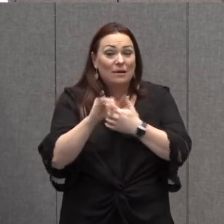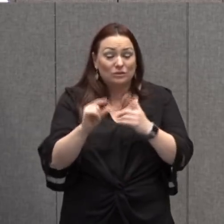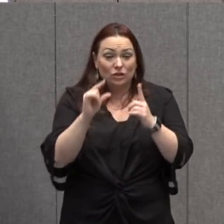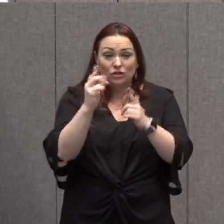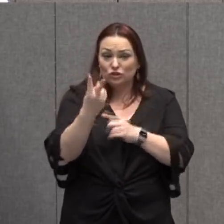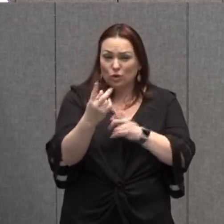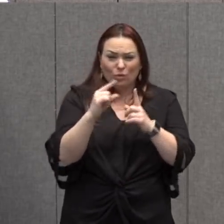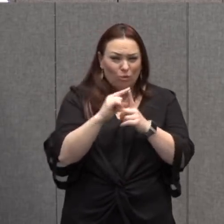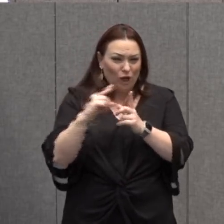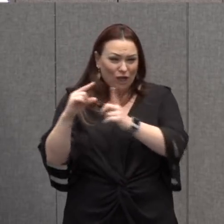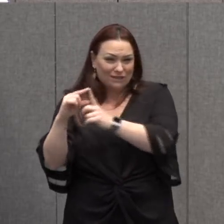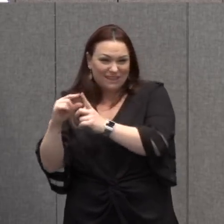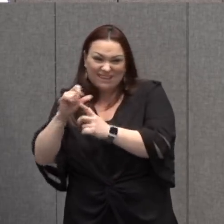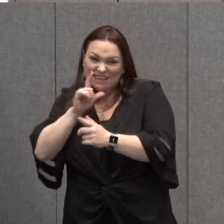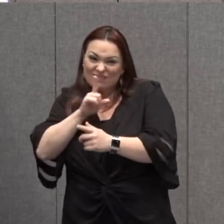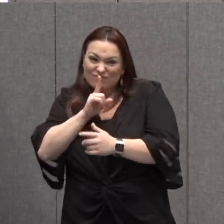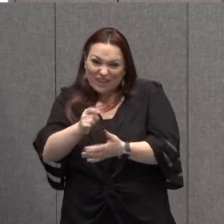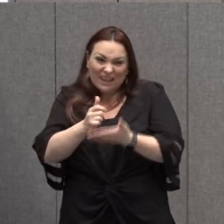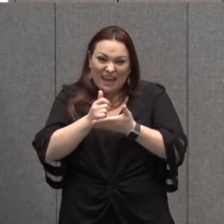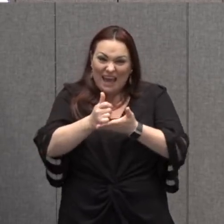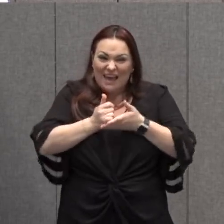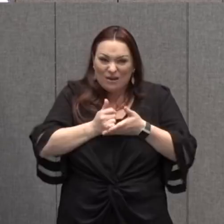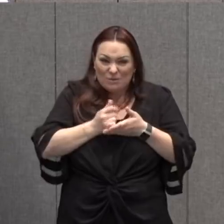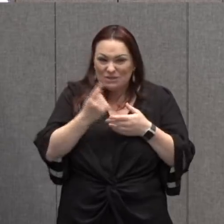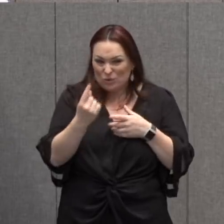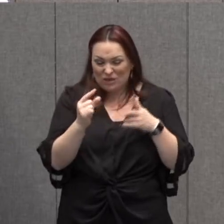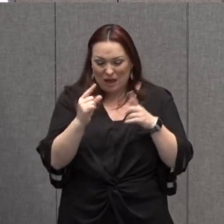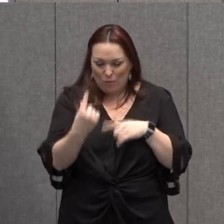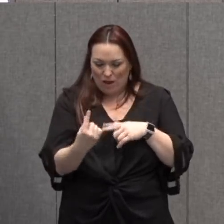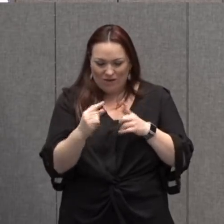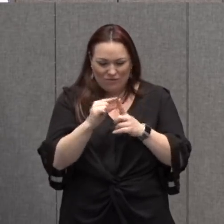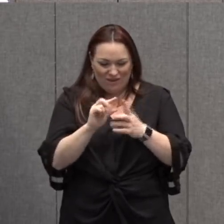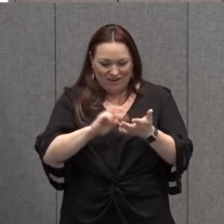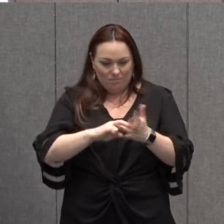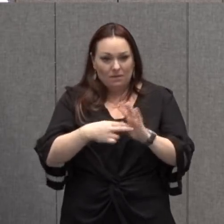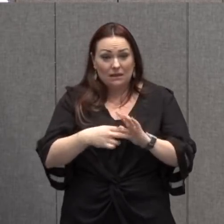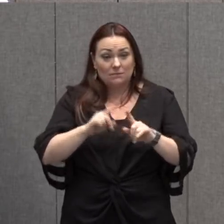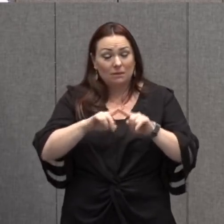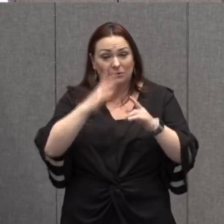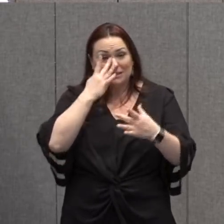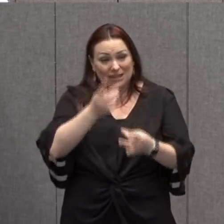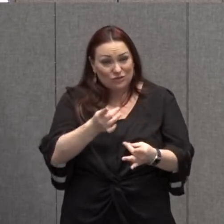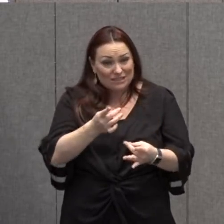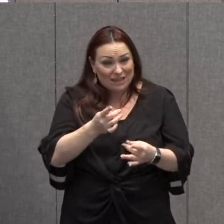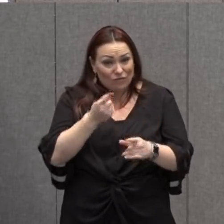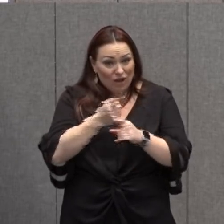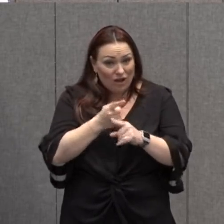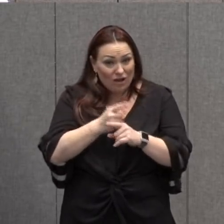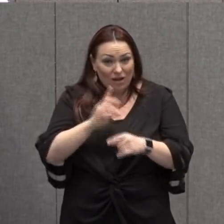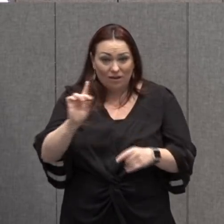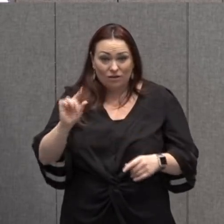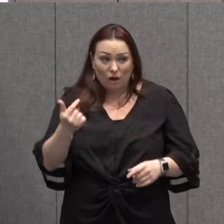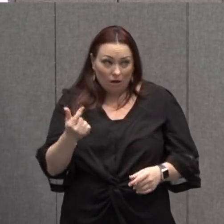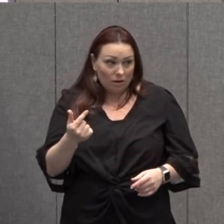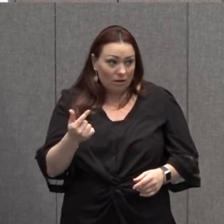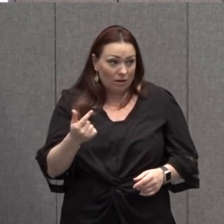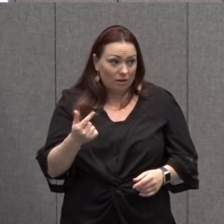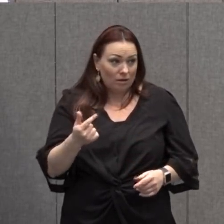didn't really help us figure out what the big word means. It didn't, but it was interesting. Yes. And so but like dog, and house.